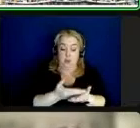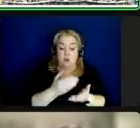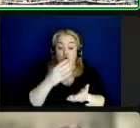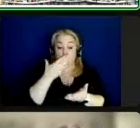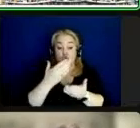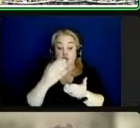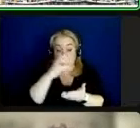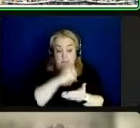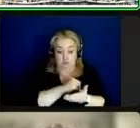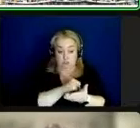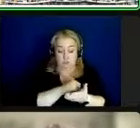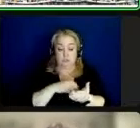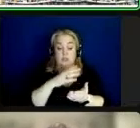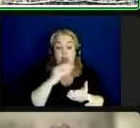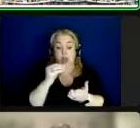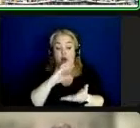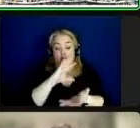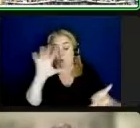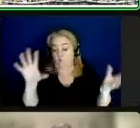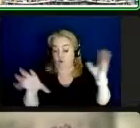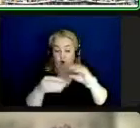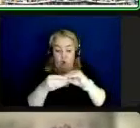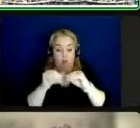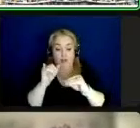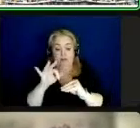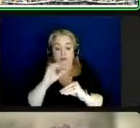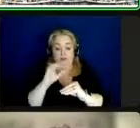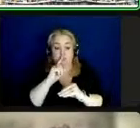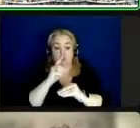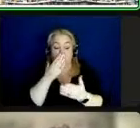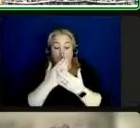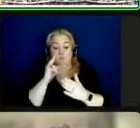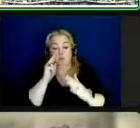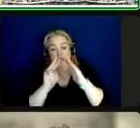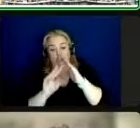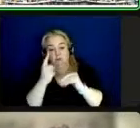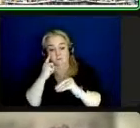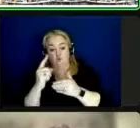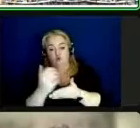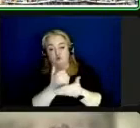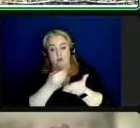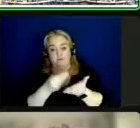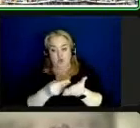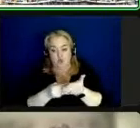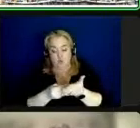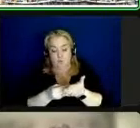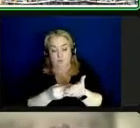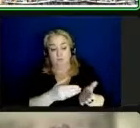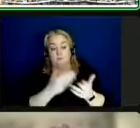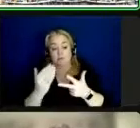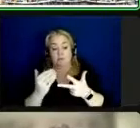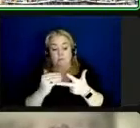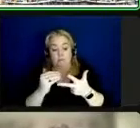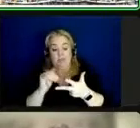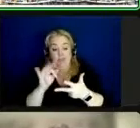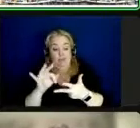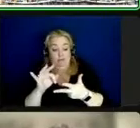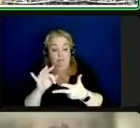THE REVENUE MODELS EFFECTIVENESS. WE EXAMINE WHETHER IT USES